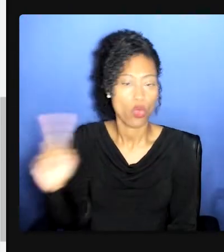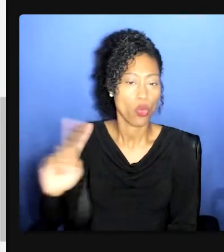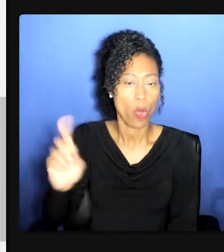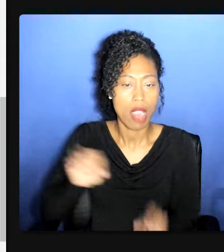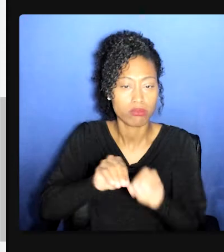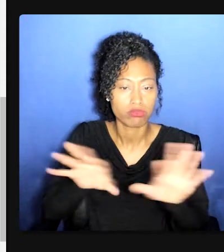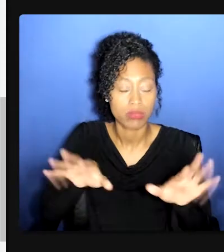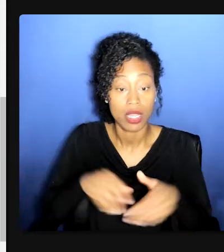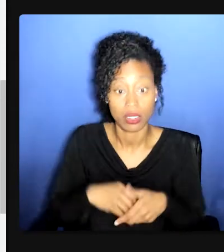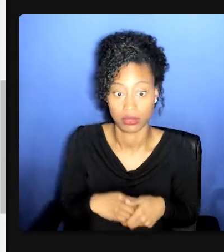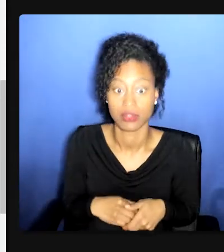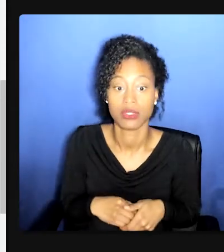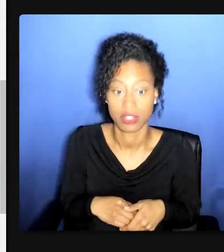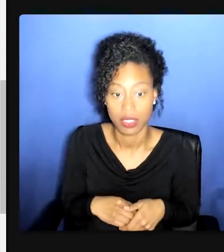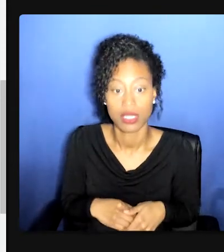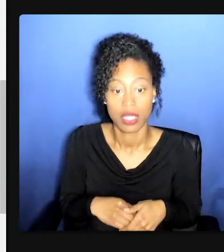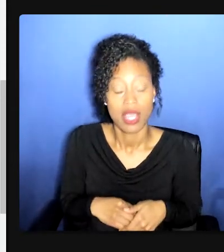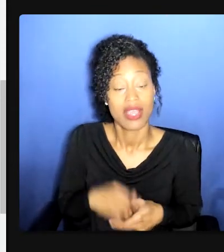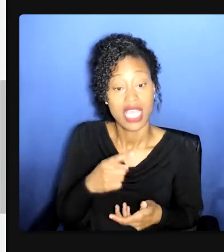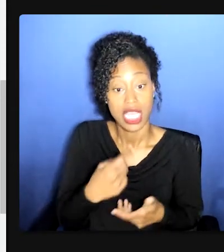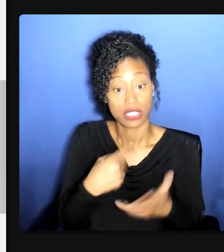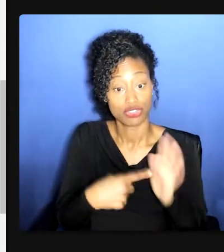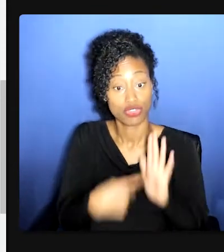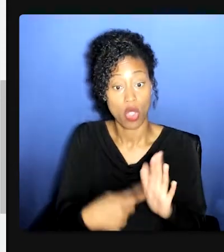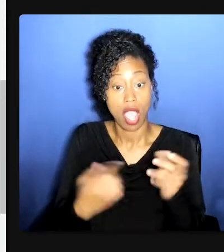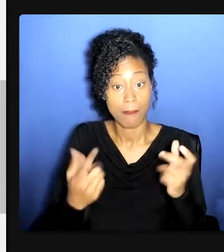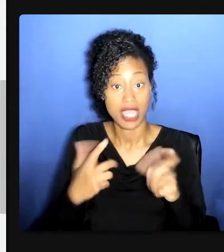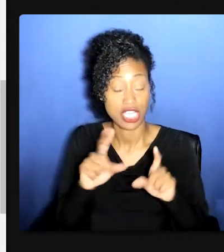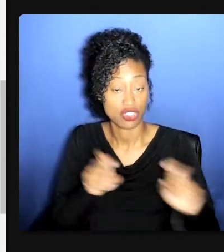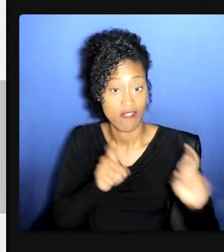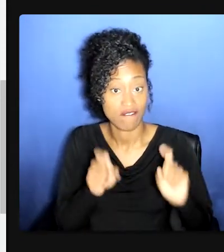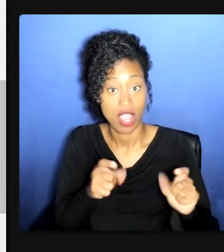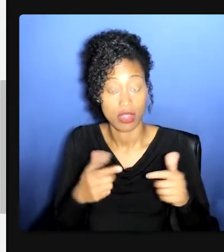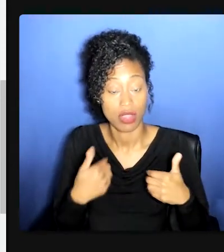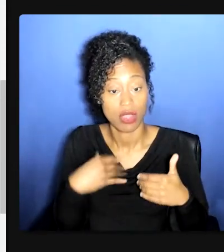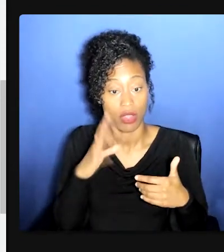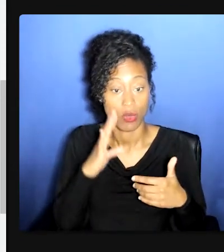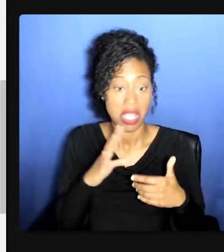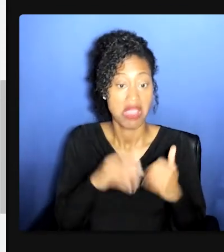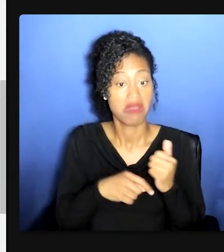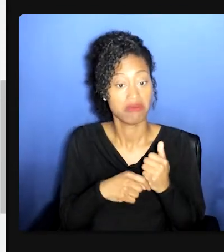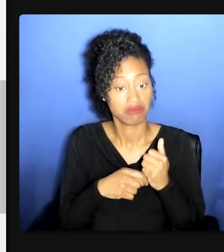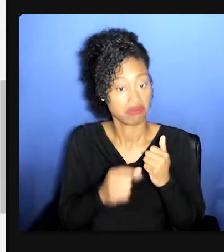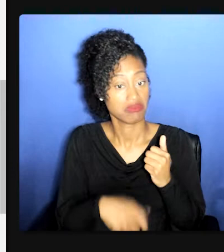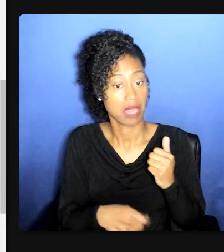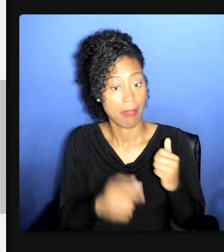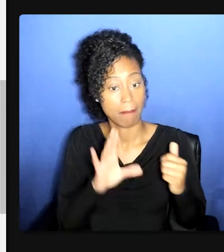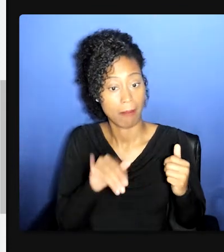Standby servers simply shows how many servers are in standby state.